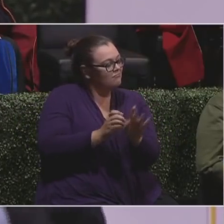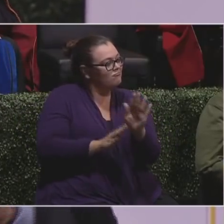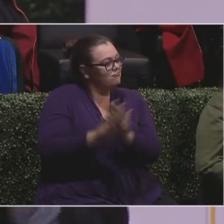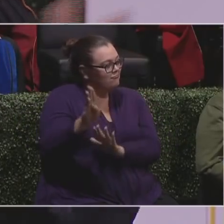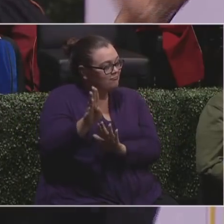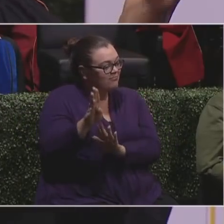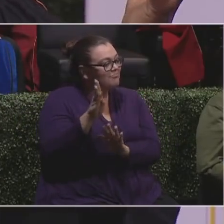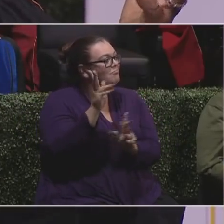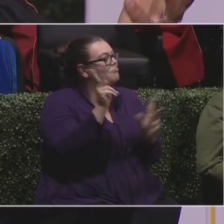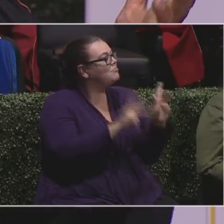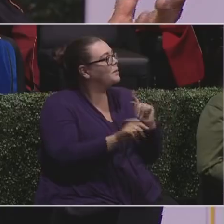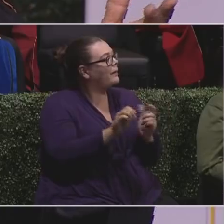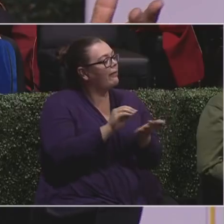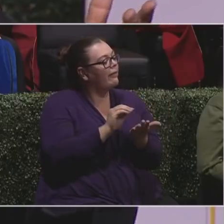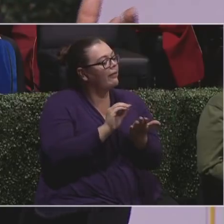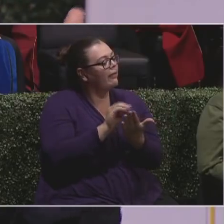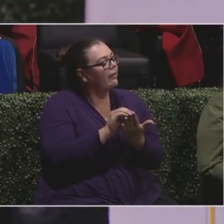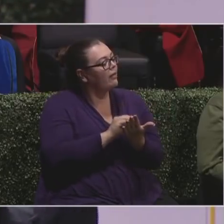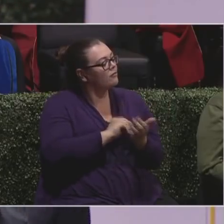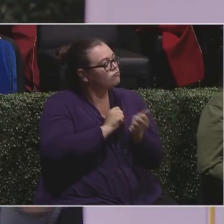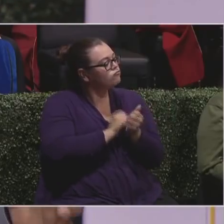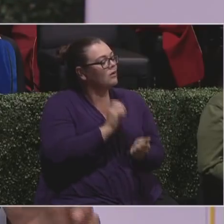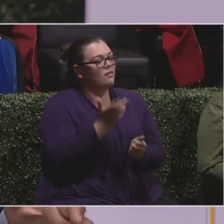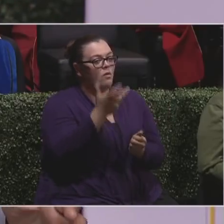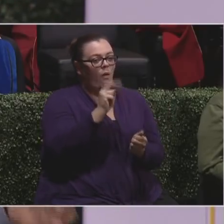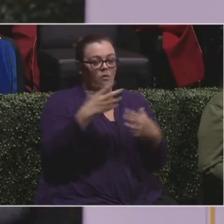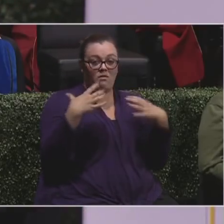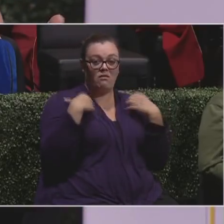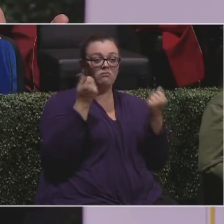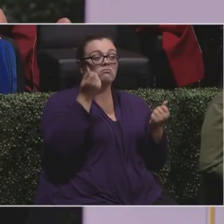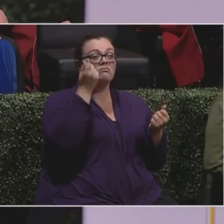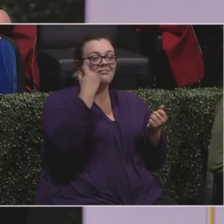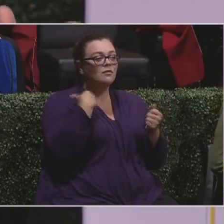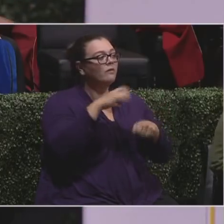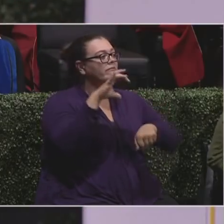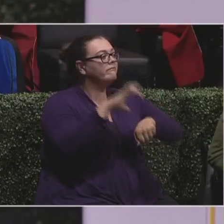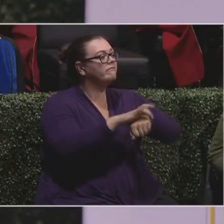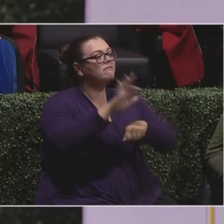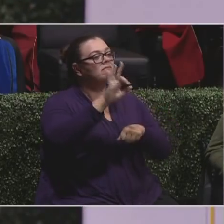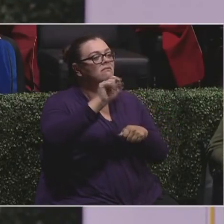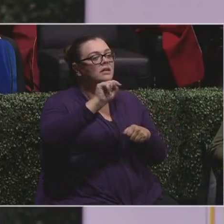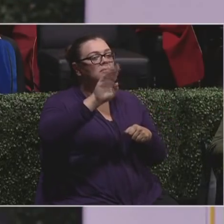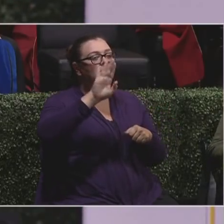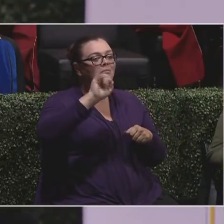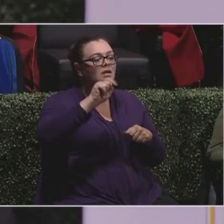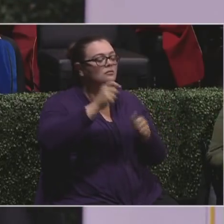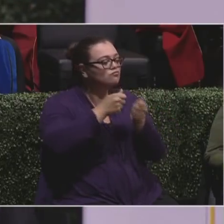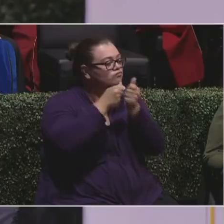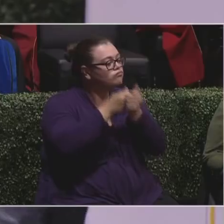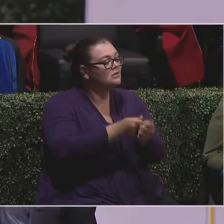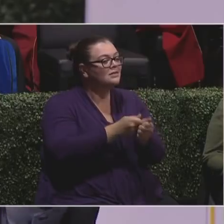MINUTE TO SPEAK ABOUT SOMETHING THAT I'VE DEVOTED 40 YEARS OF MY LIFE TO, IN THE HEALTH CARE SECTOR, WE KNOW THAT TECHNOLOGY